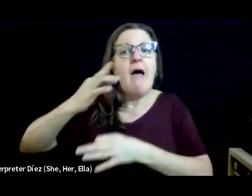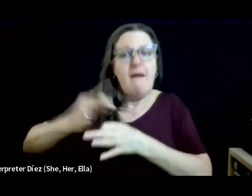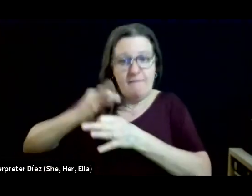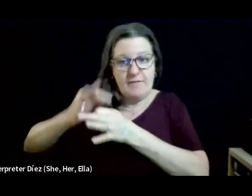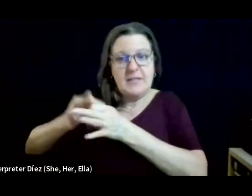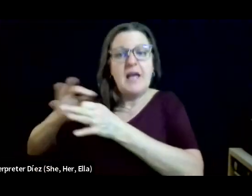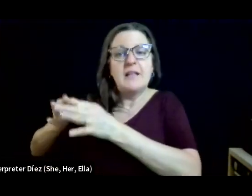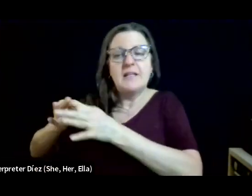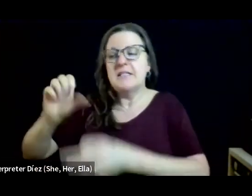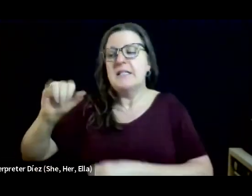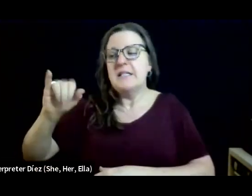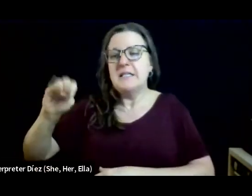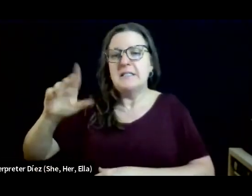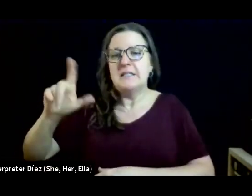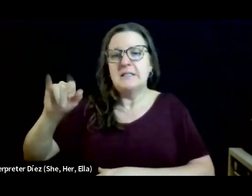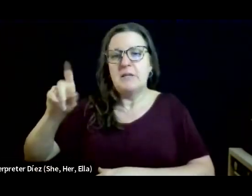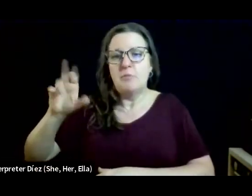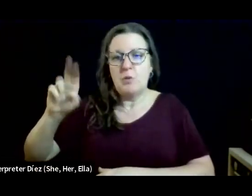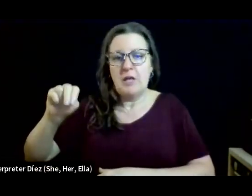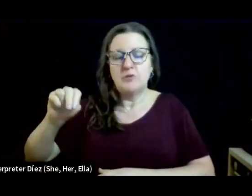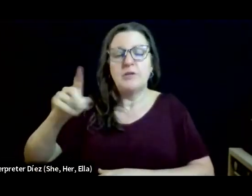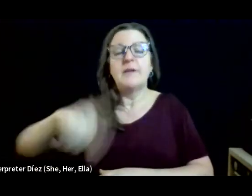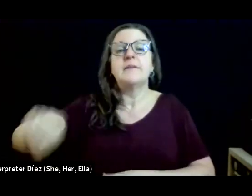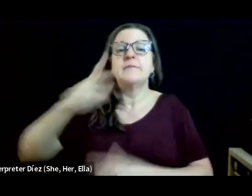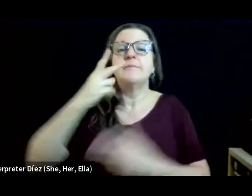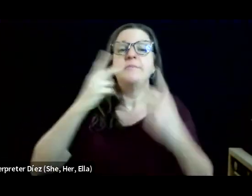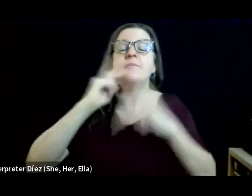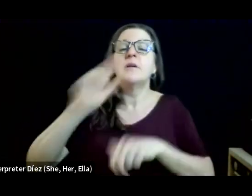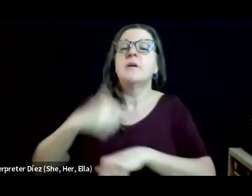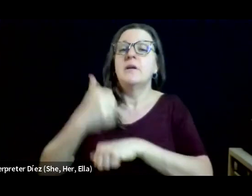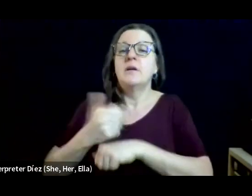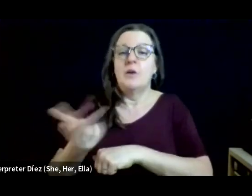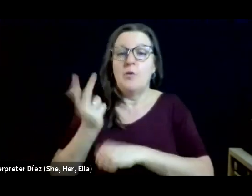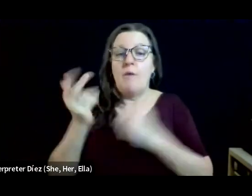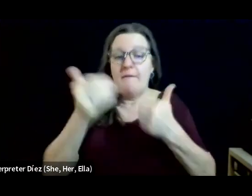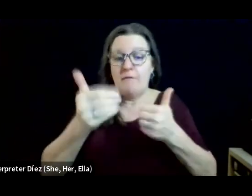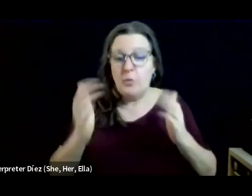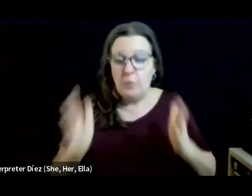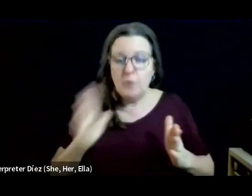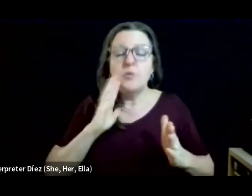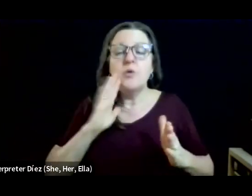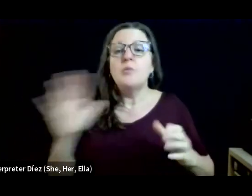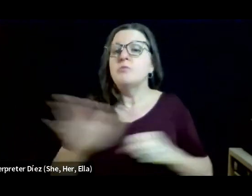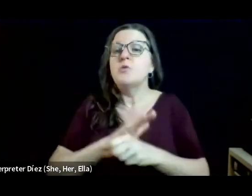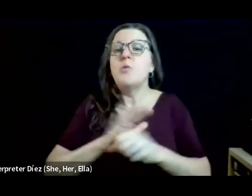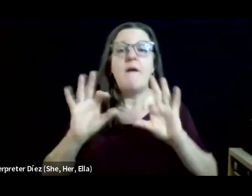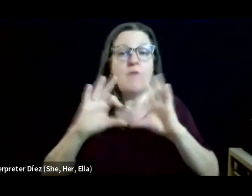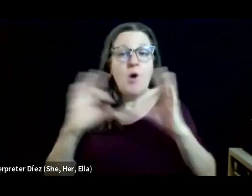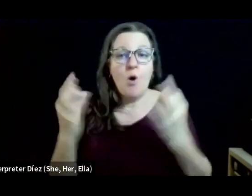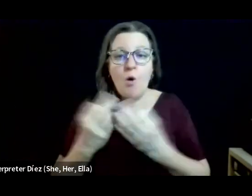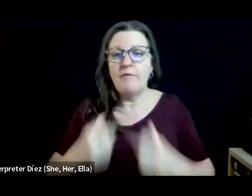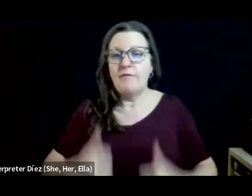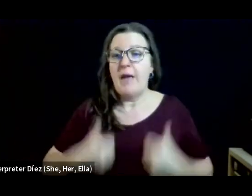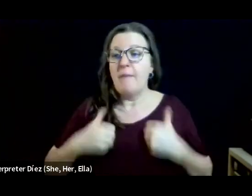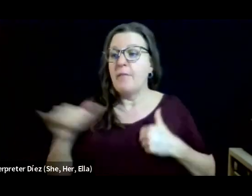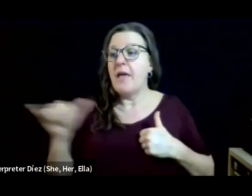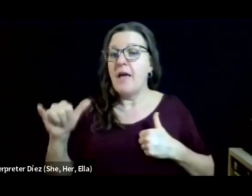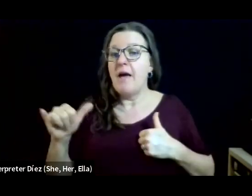Some of you have seen, it's three rooms and we have a whole family, lifelike mannequins. They have heartbeats and lung sounds and